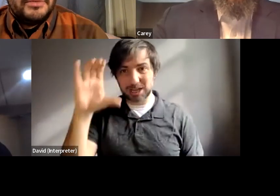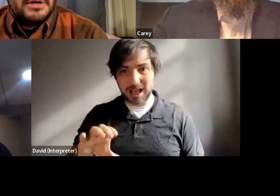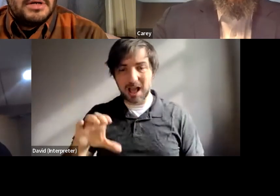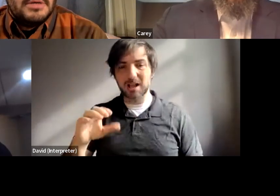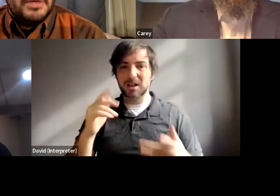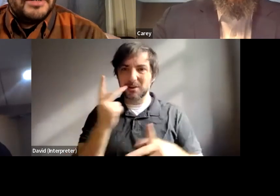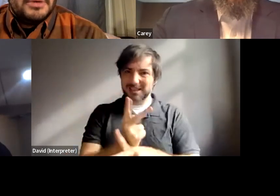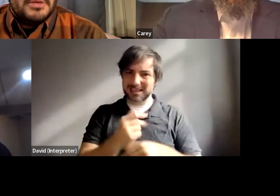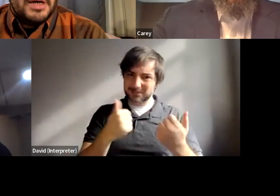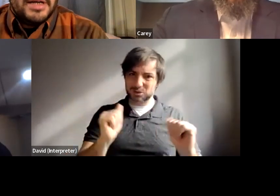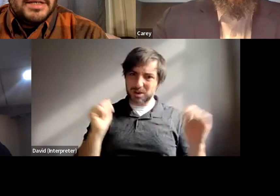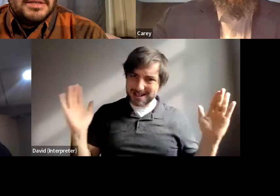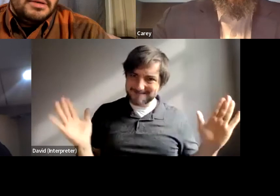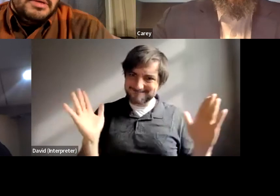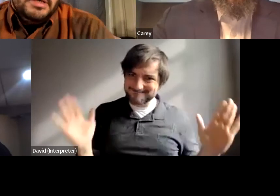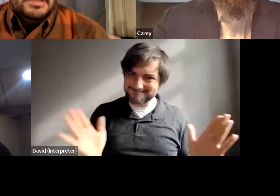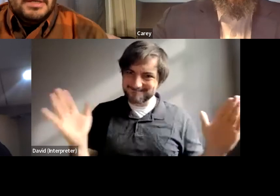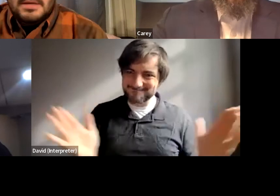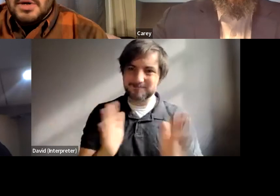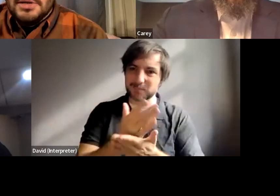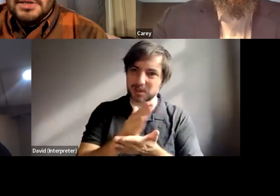ies of our players through our podcast.